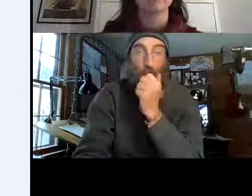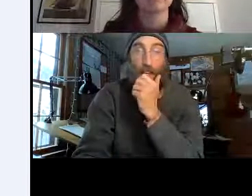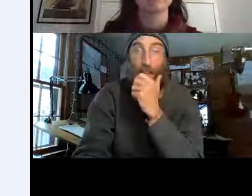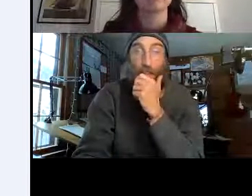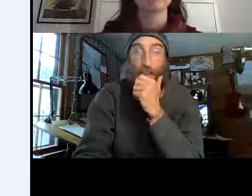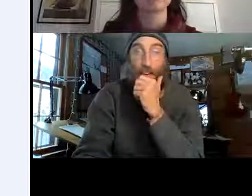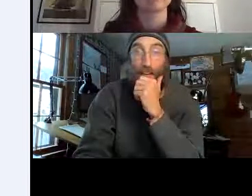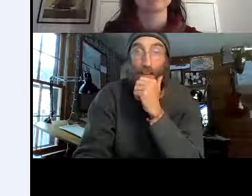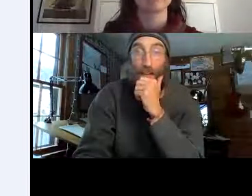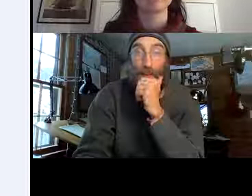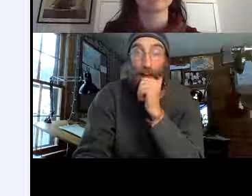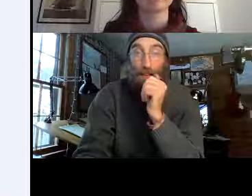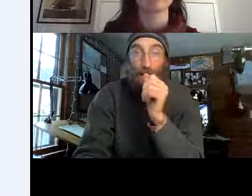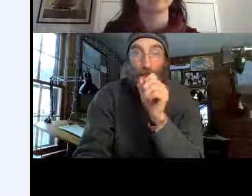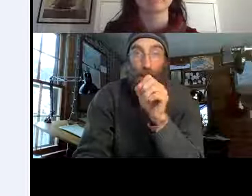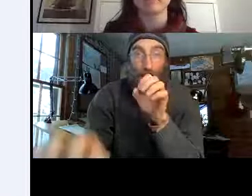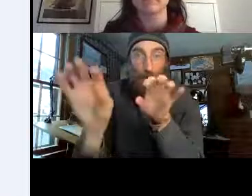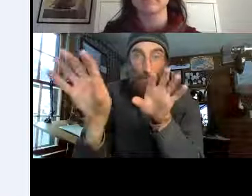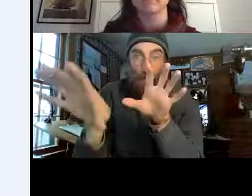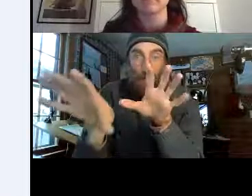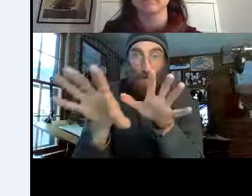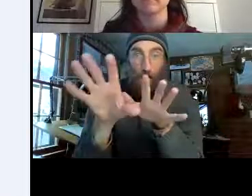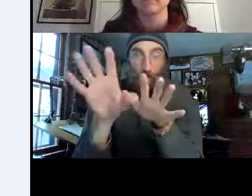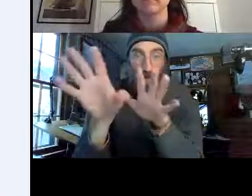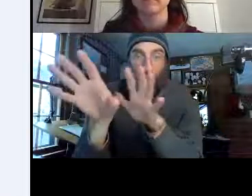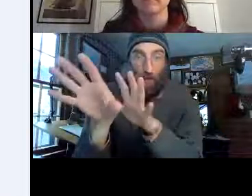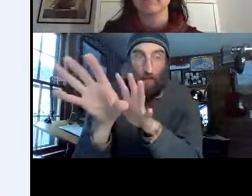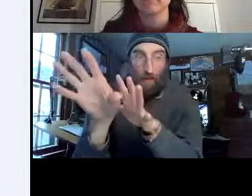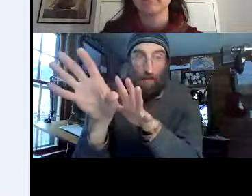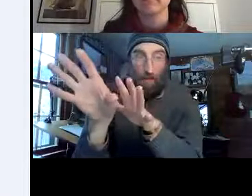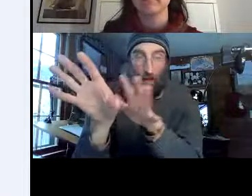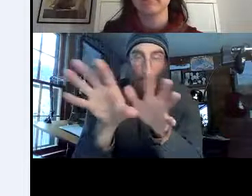only a couple days, um as I try to reconstruct, um,